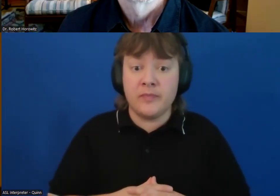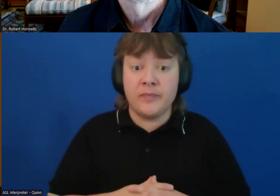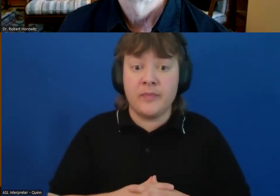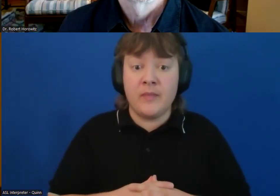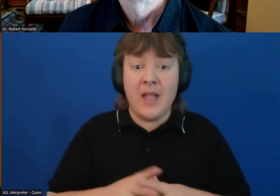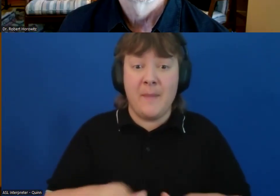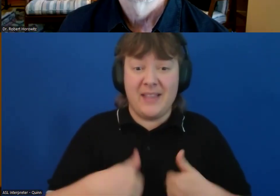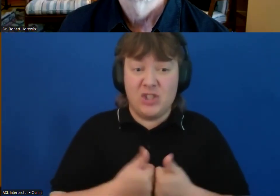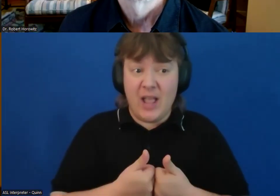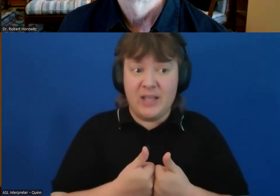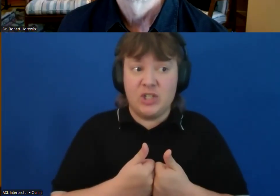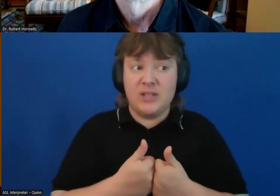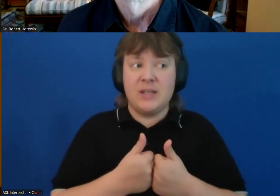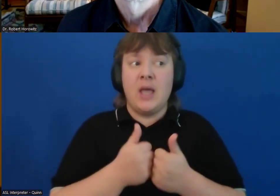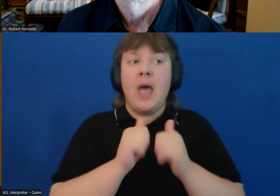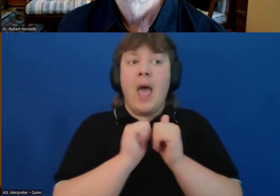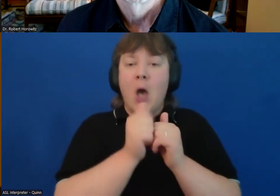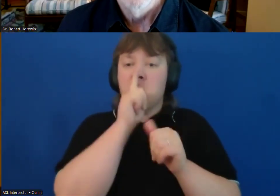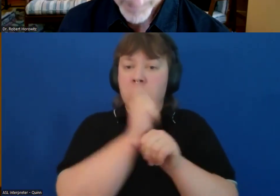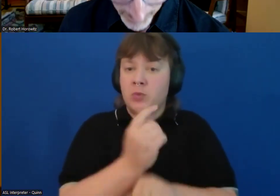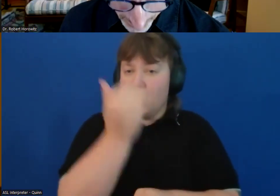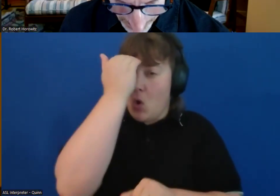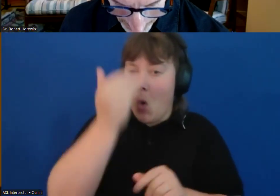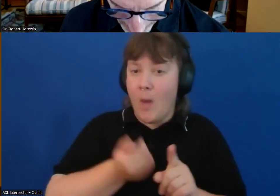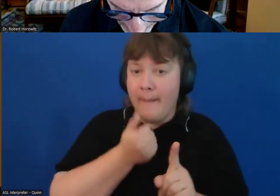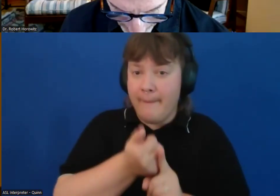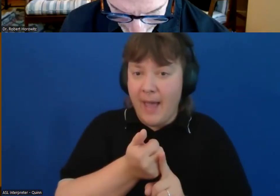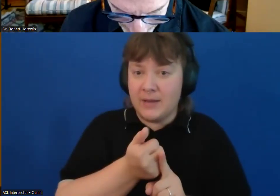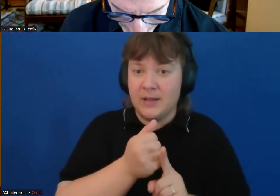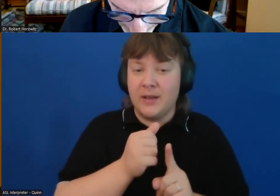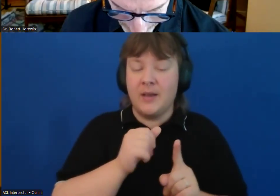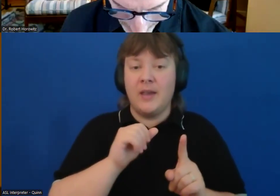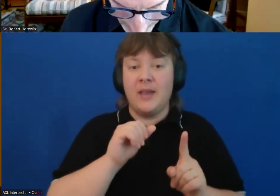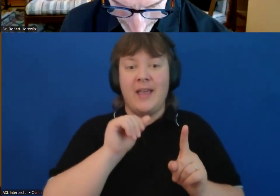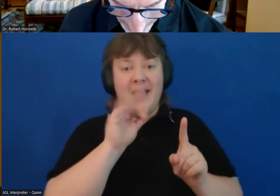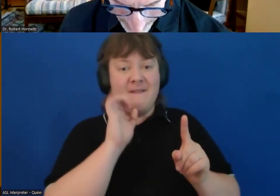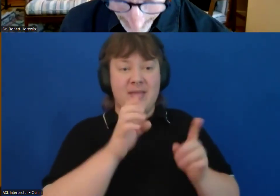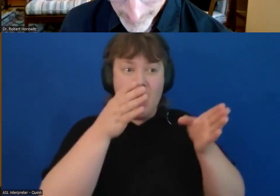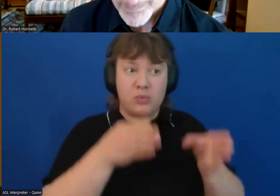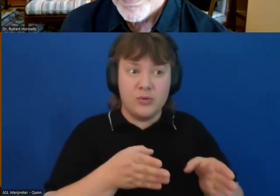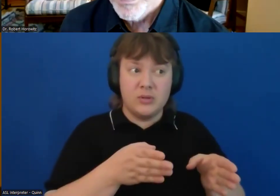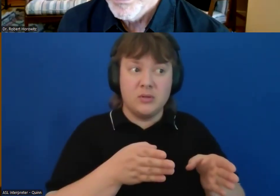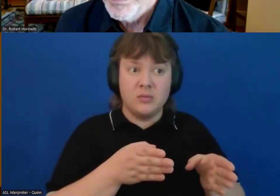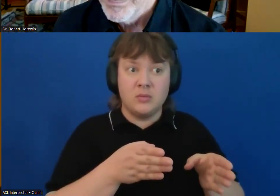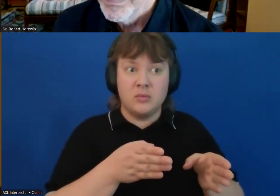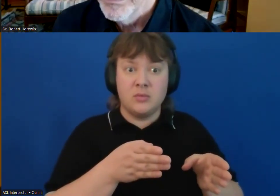know what it is? How do they really know what the impact is and whether the person would uh you know